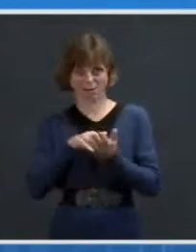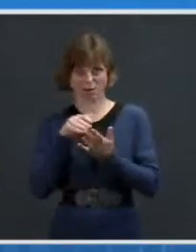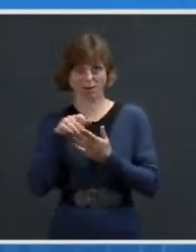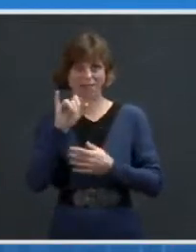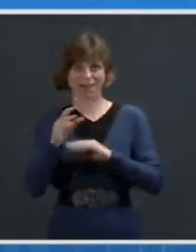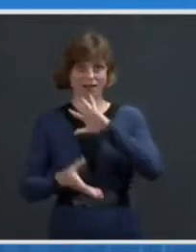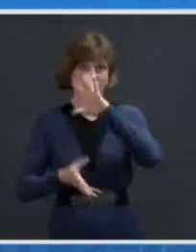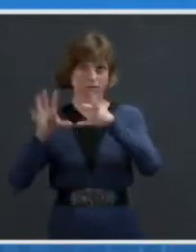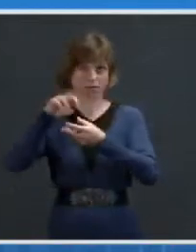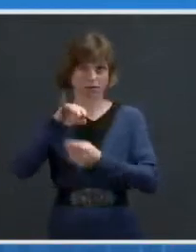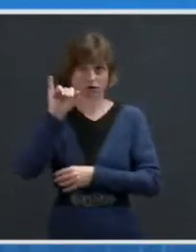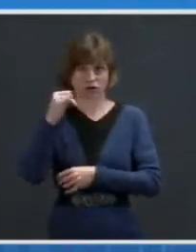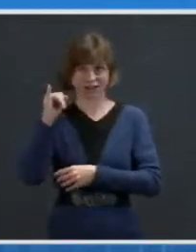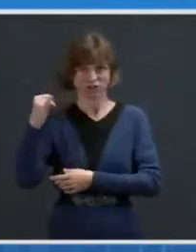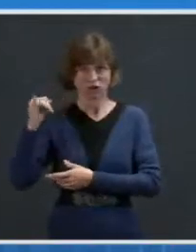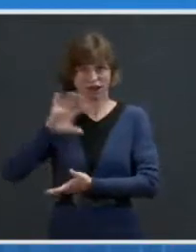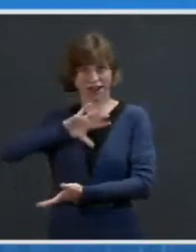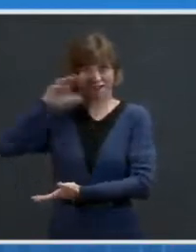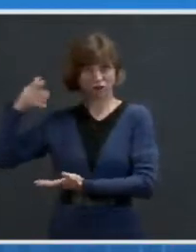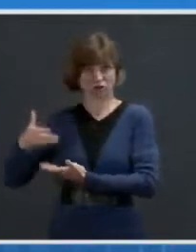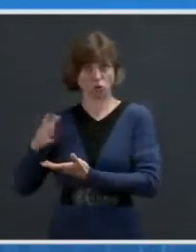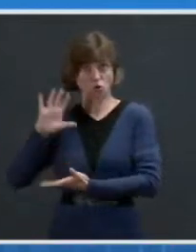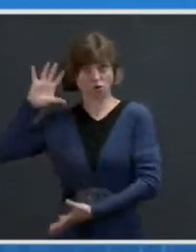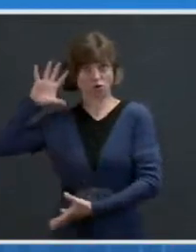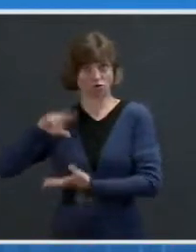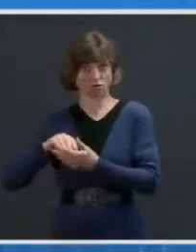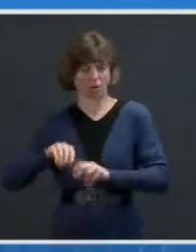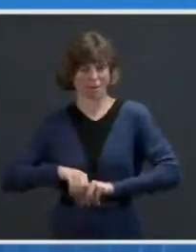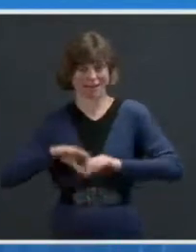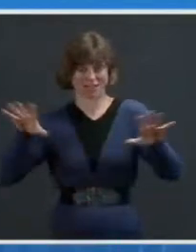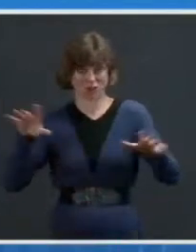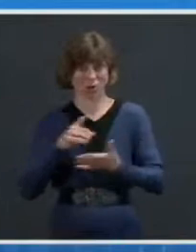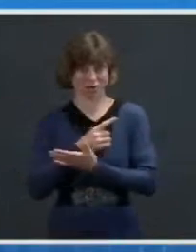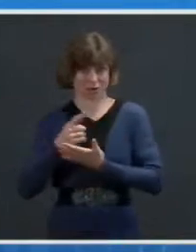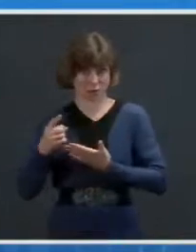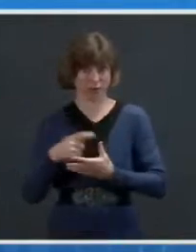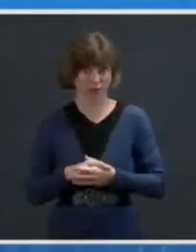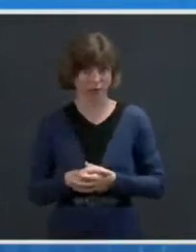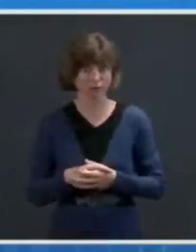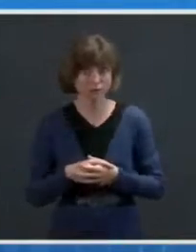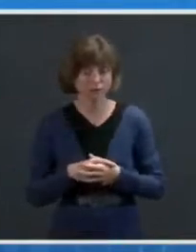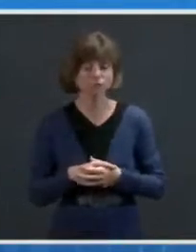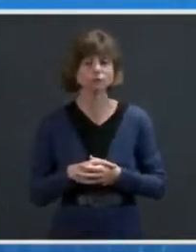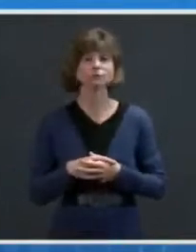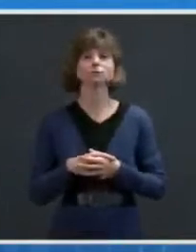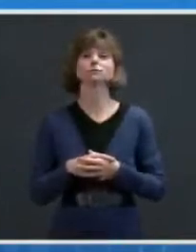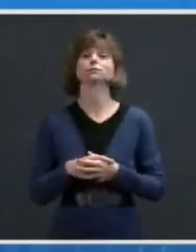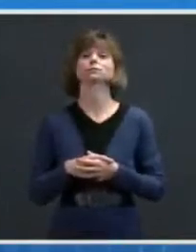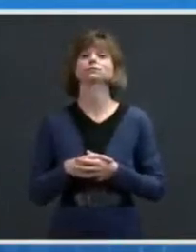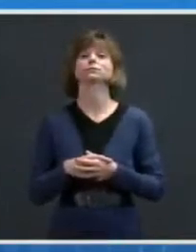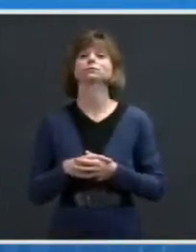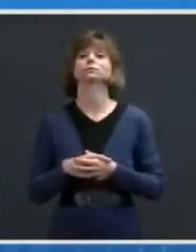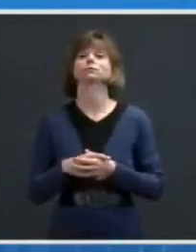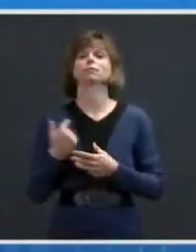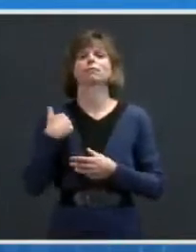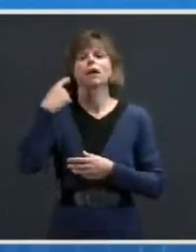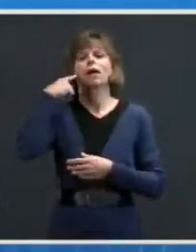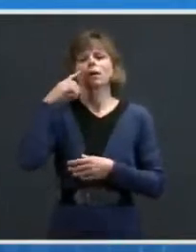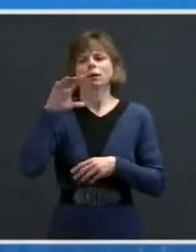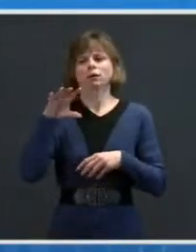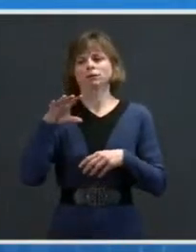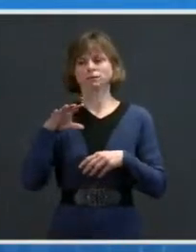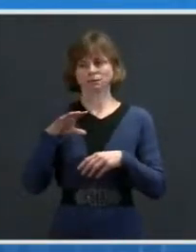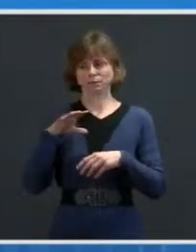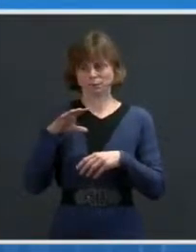THE NUMBER OF DOSES IS 3.9